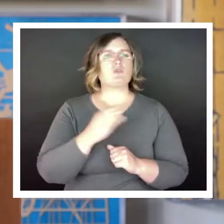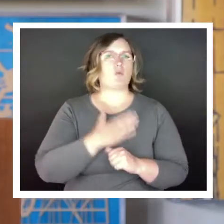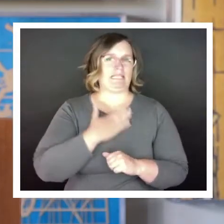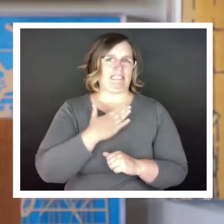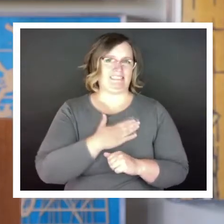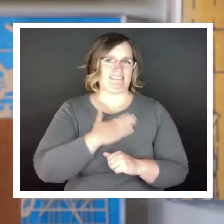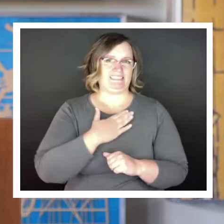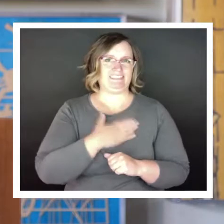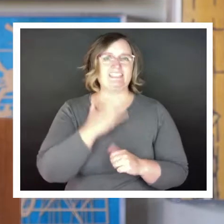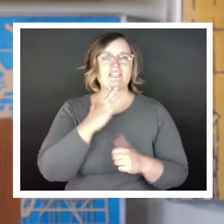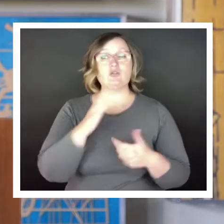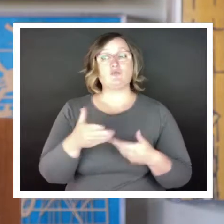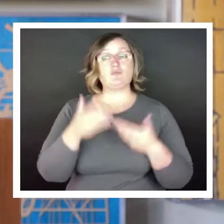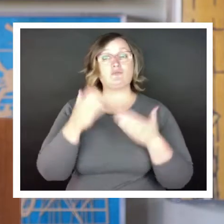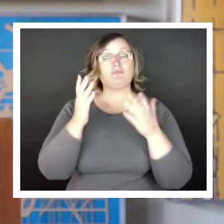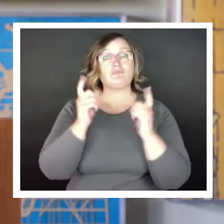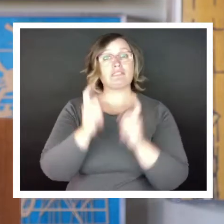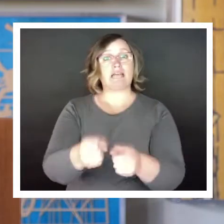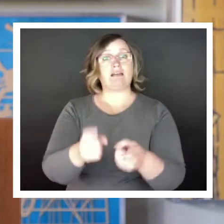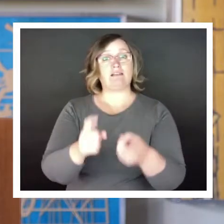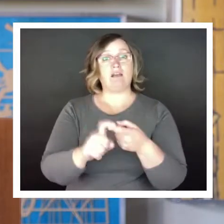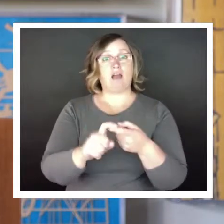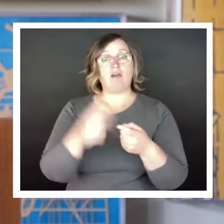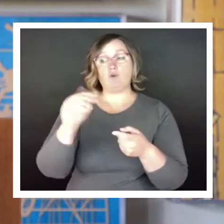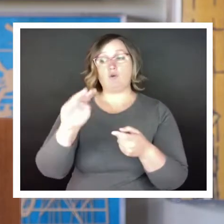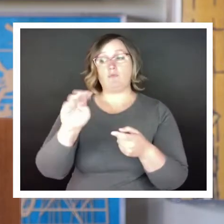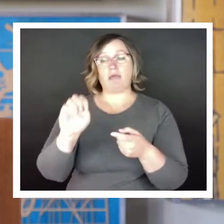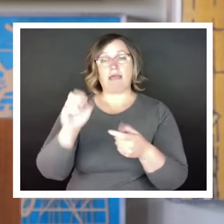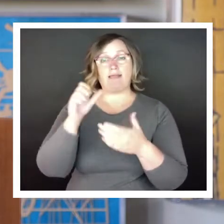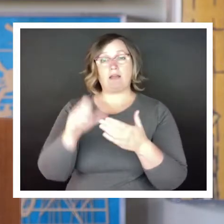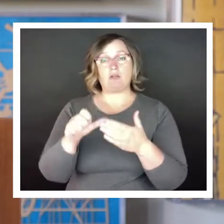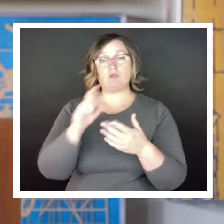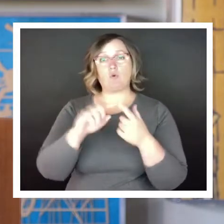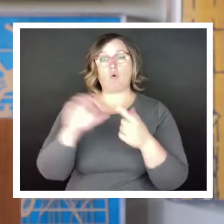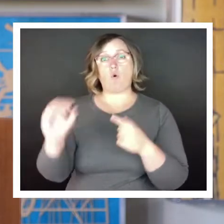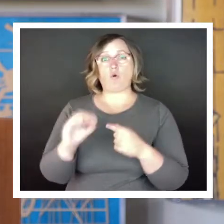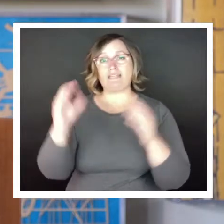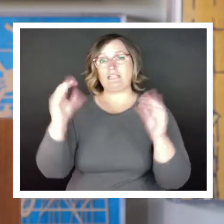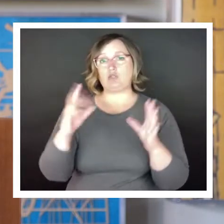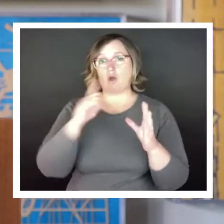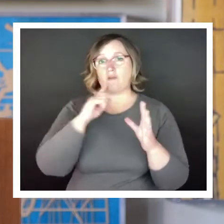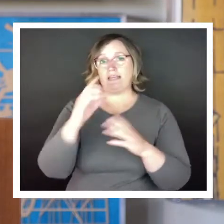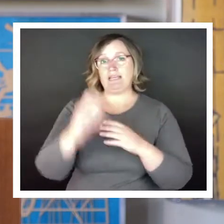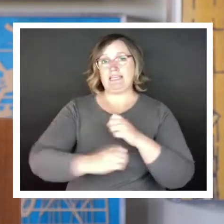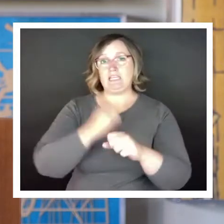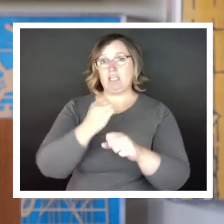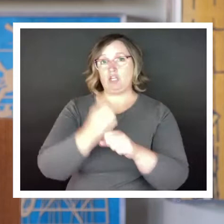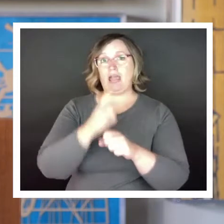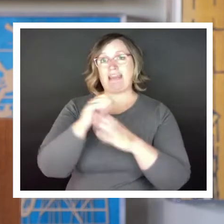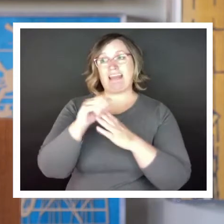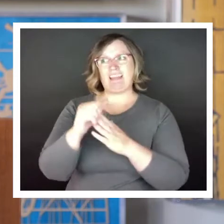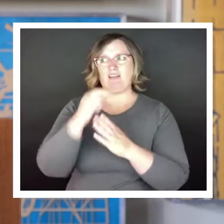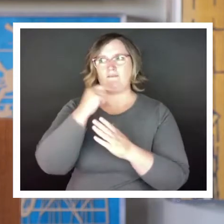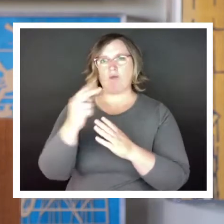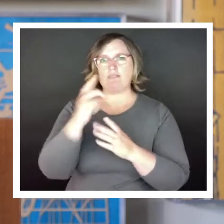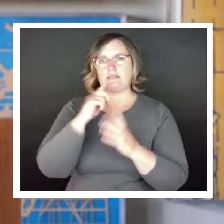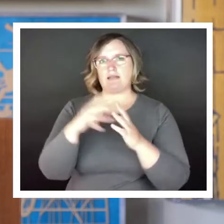an honorary doctorate degree of Humane Letters to Oregon Teacher of the Year and a leading voice in American educational equity, Brett Bigham.